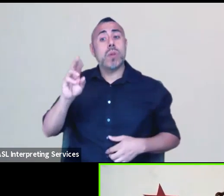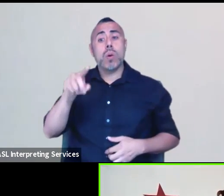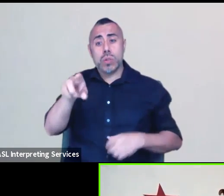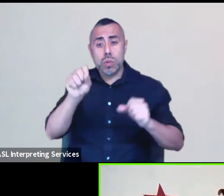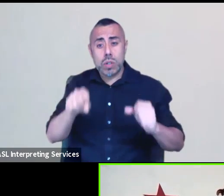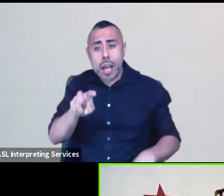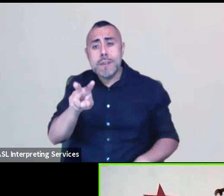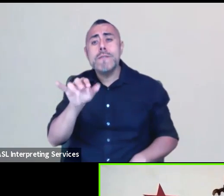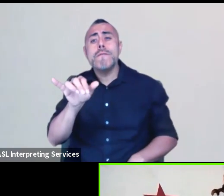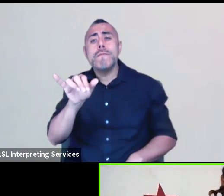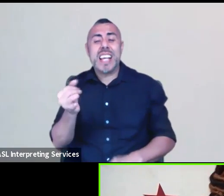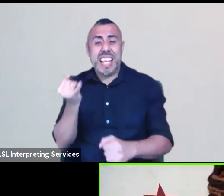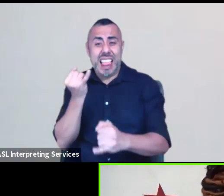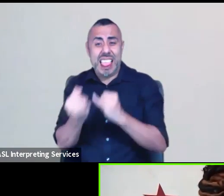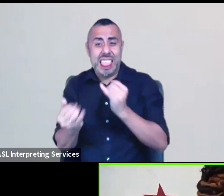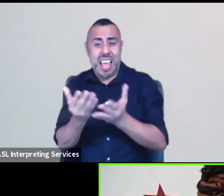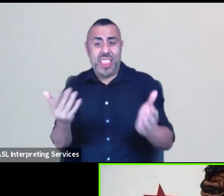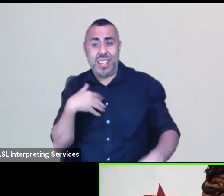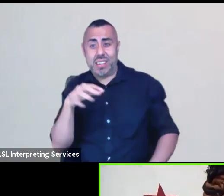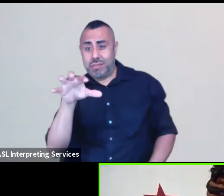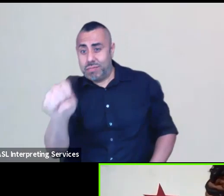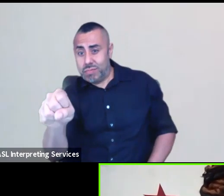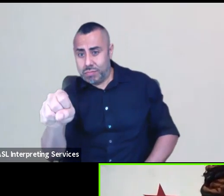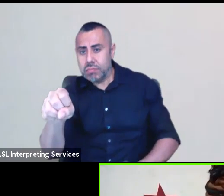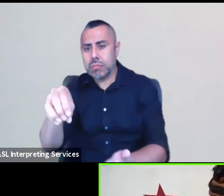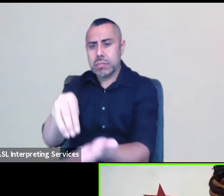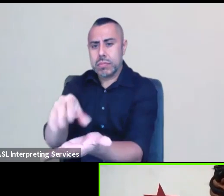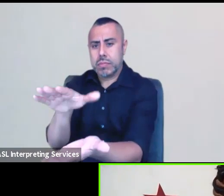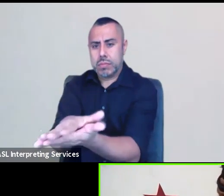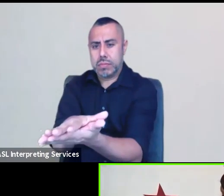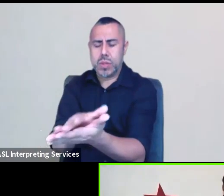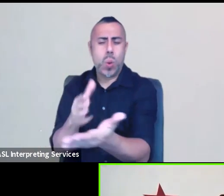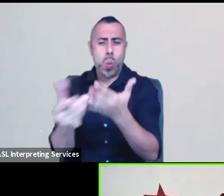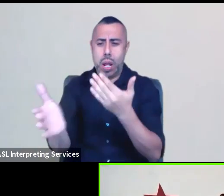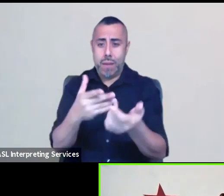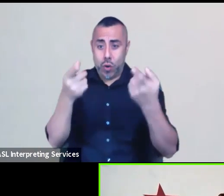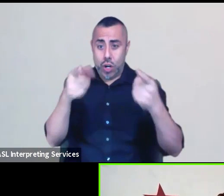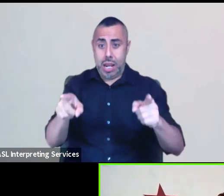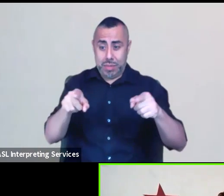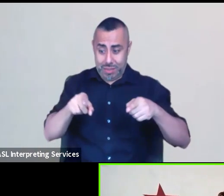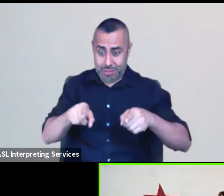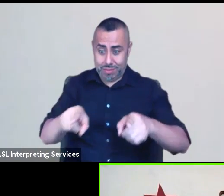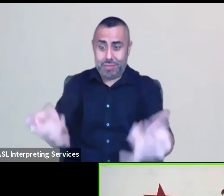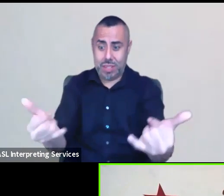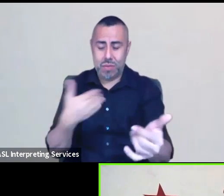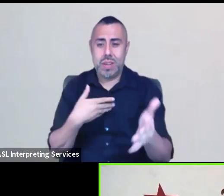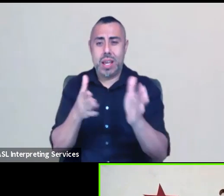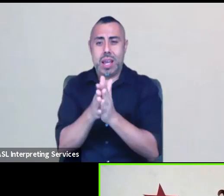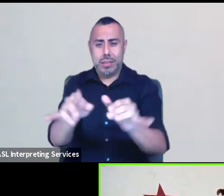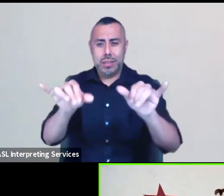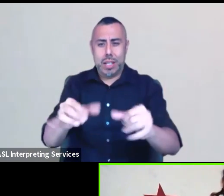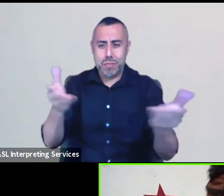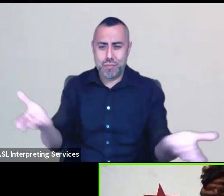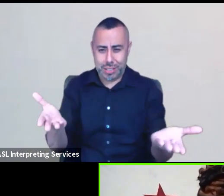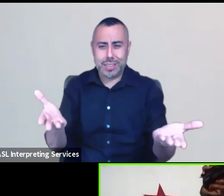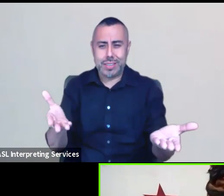the last thing that you heard. Whatever it is, we're asking that you stay present for this time that we've gathered together instead of allowing aggravation